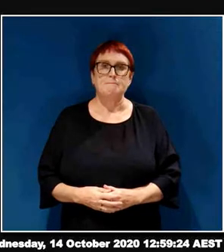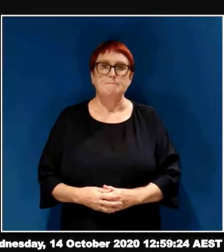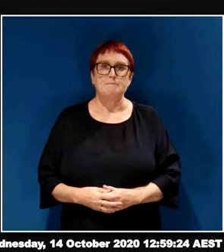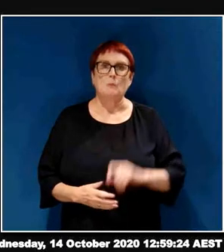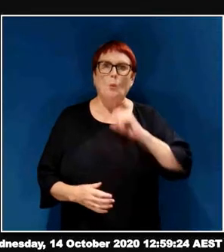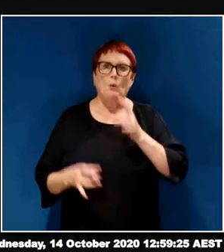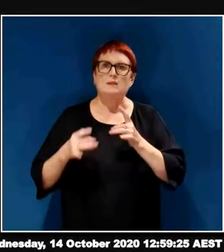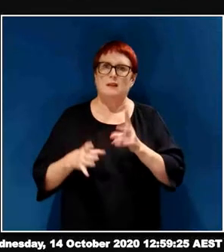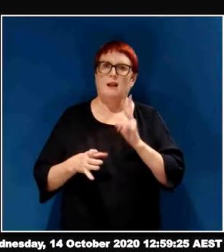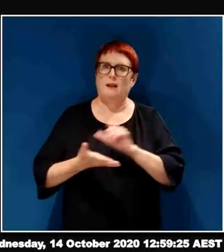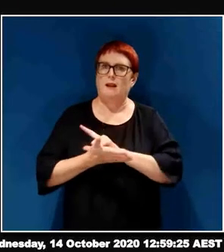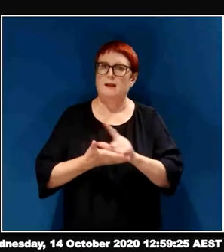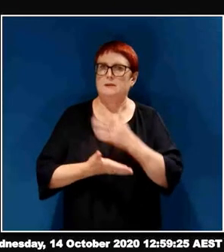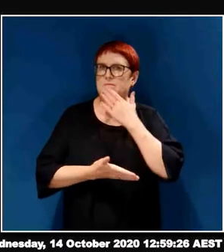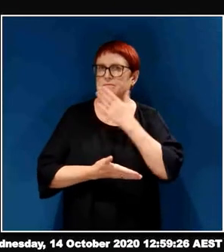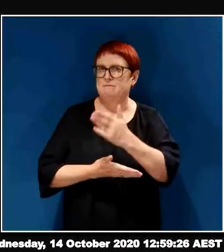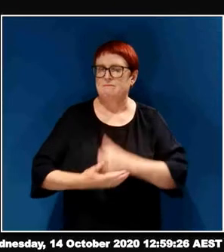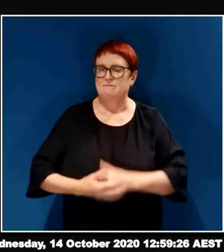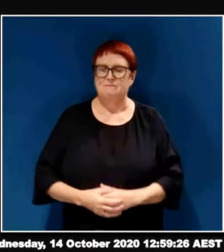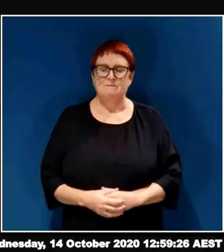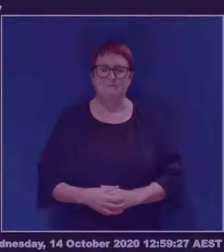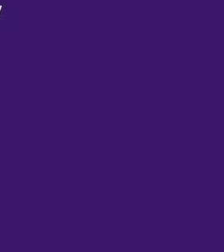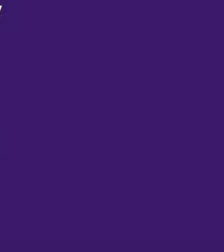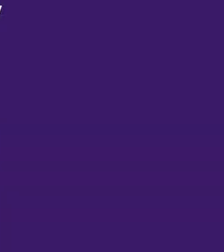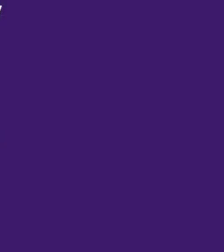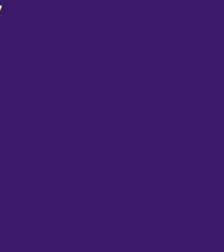The Royal Commission is adjourned.